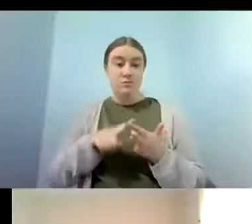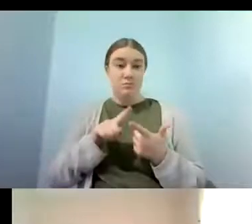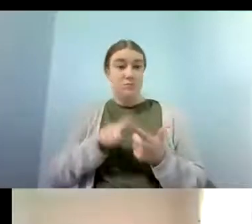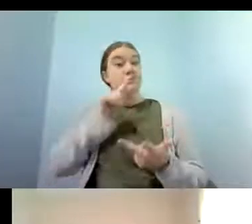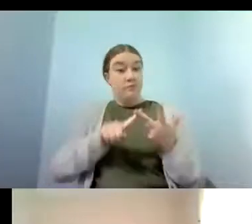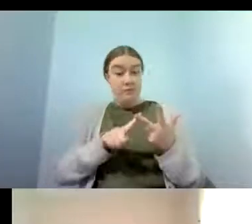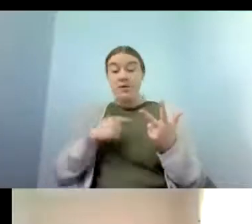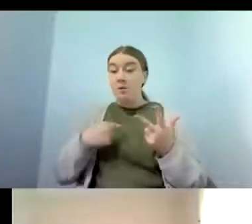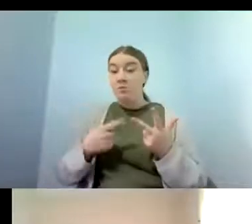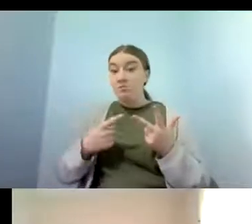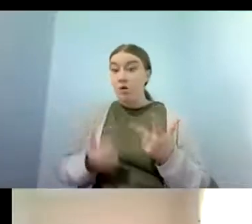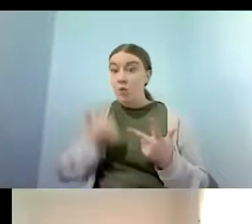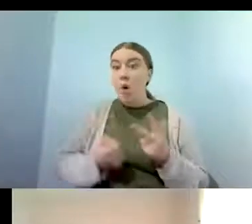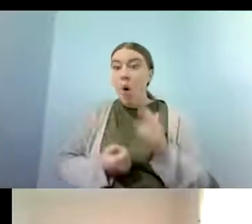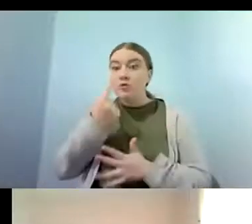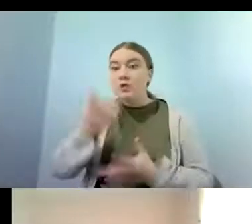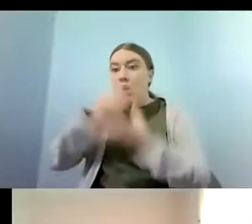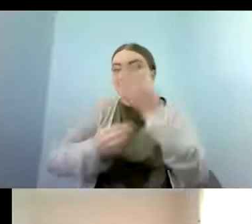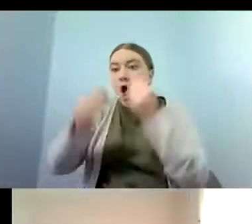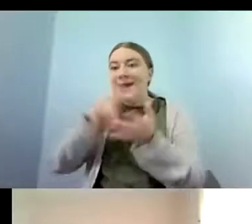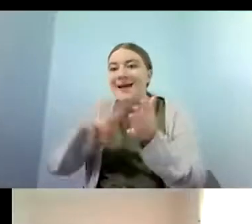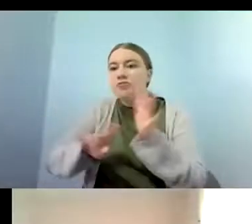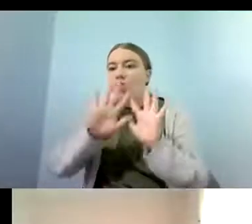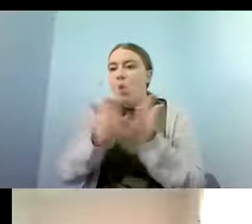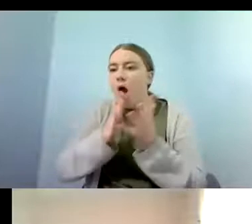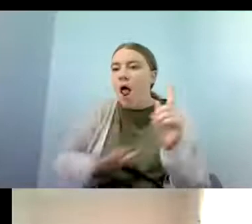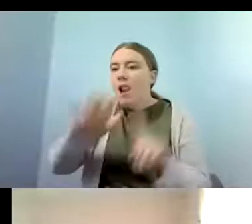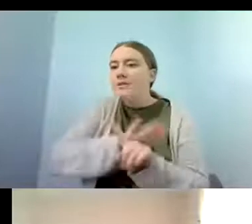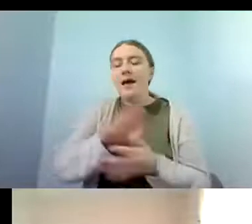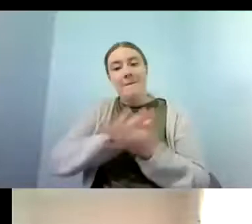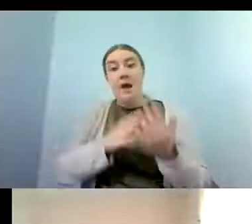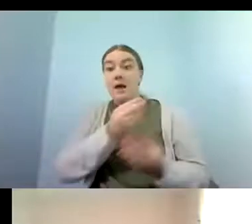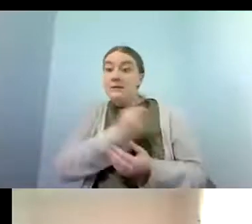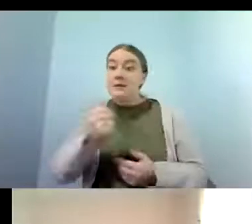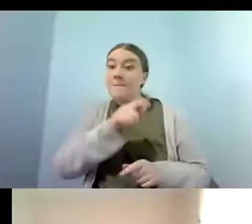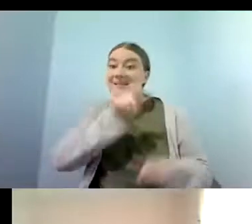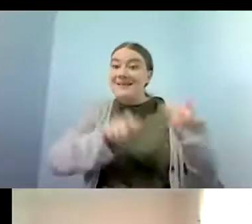world and some citizen science projects are able to offer training for their volunteers